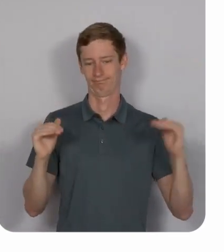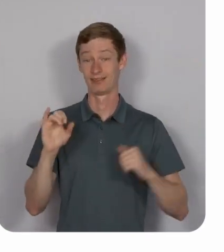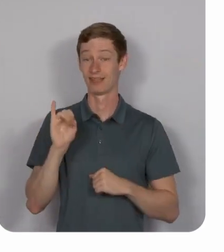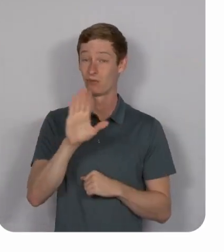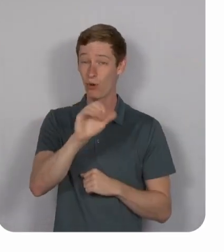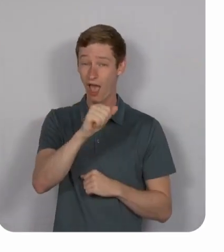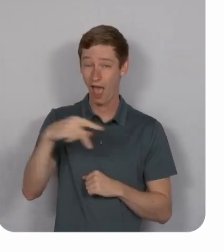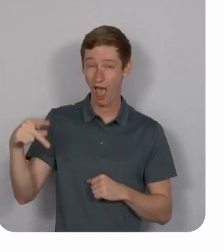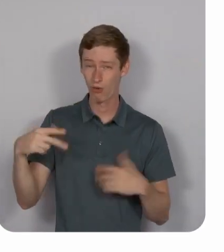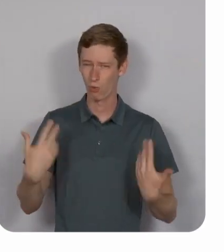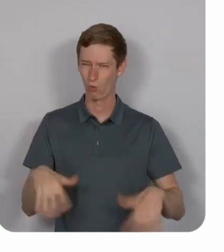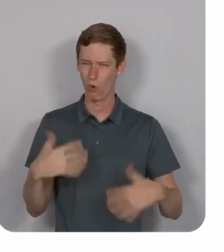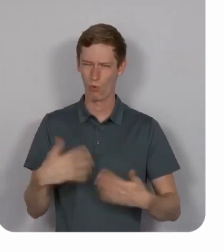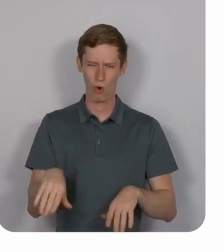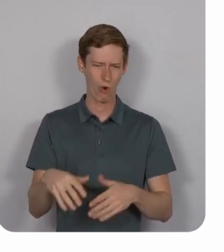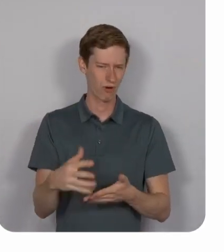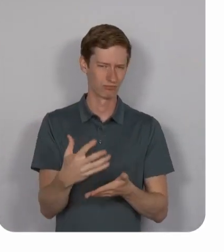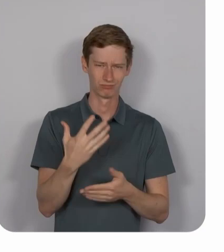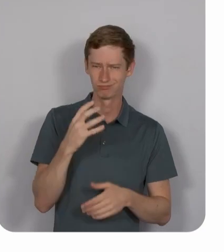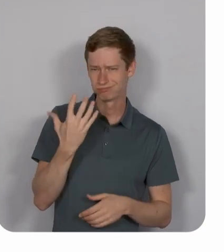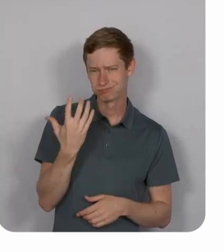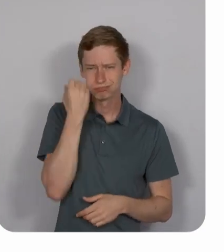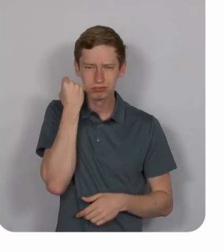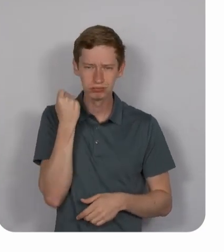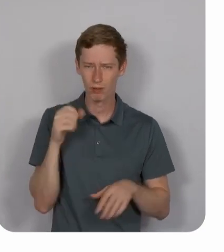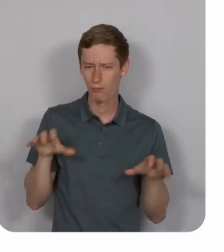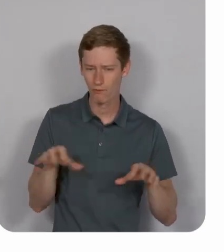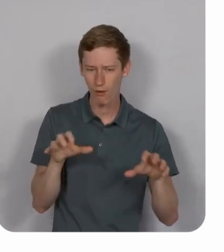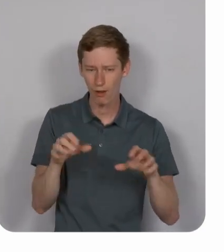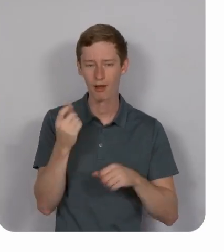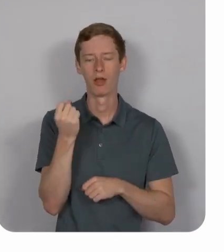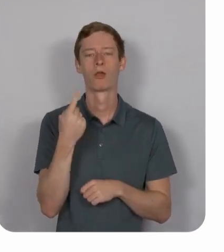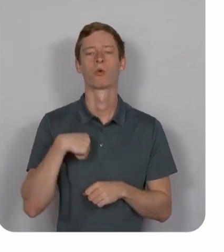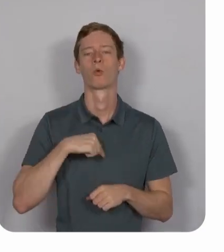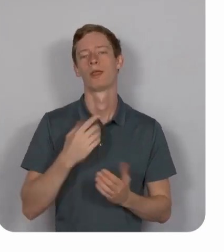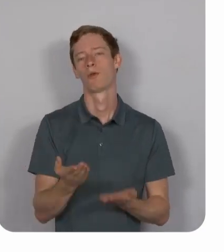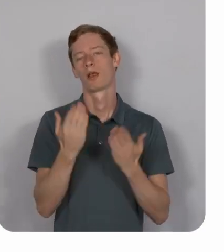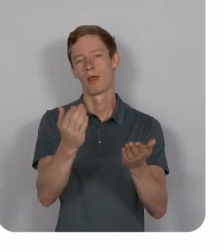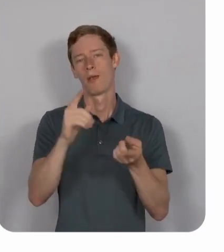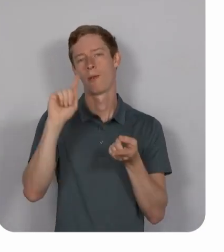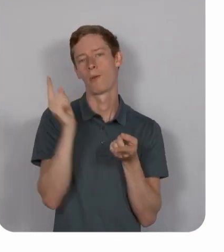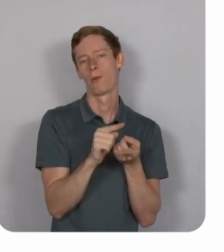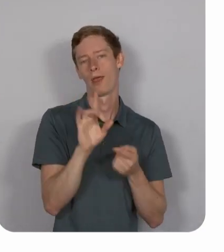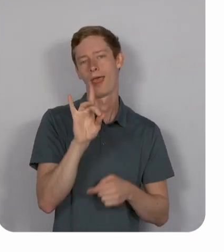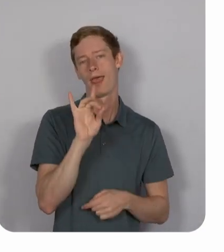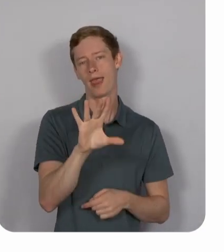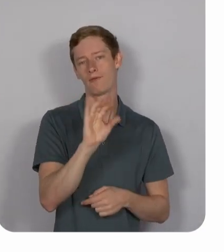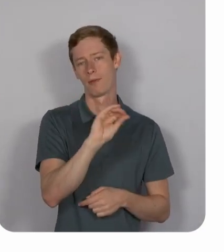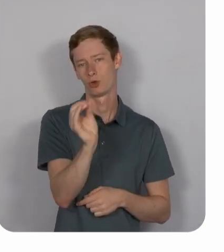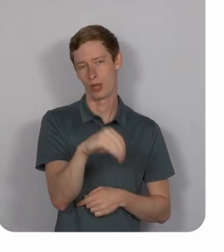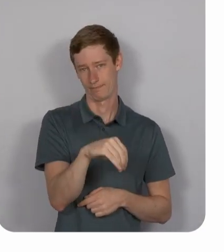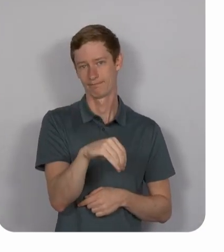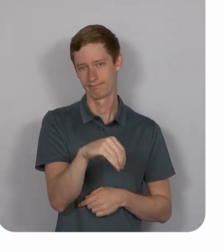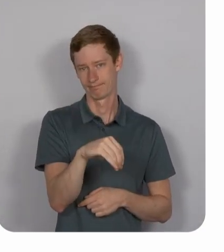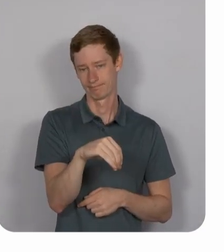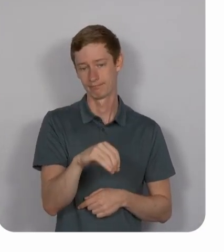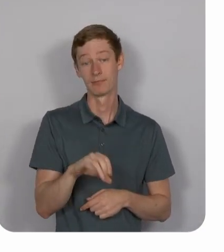remember that our VRCs allow you to adjust this render scale to as low as 85% of these values, while if you have extra GPU available,